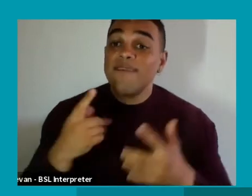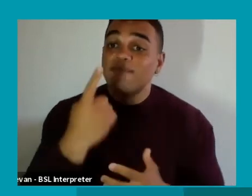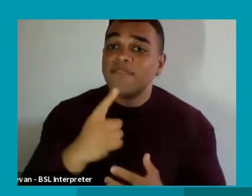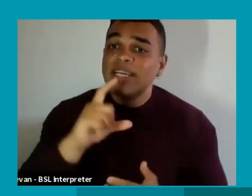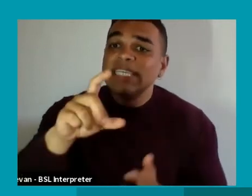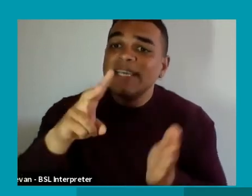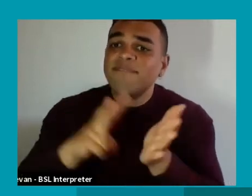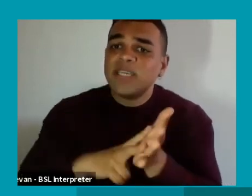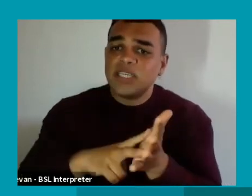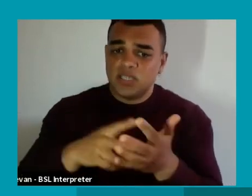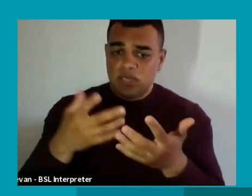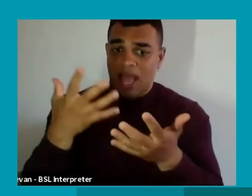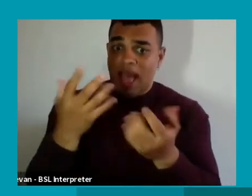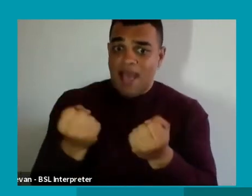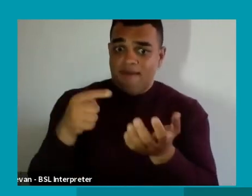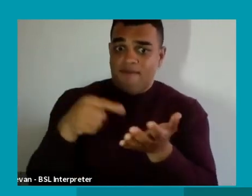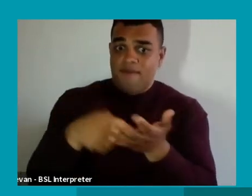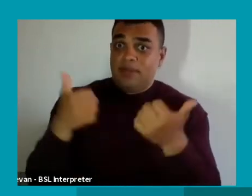is gonna talk about that next, Toby next slide please.